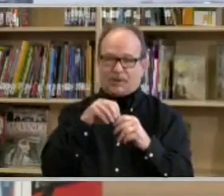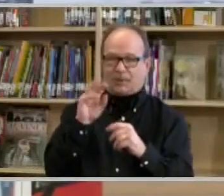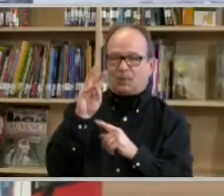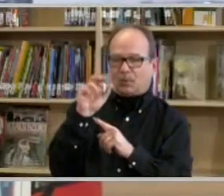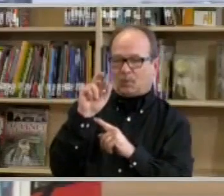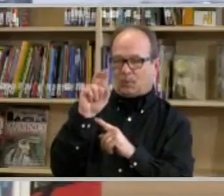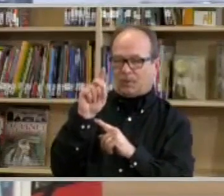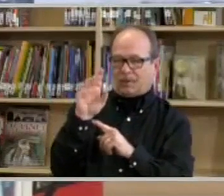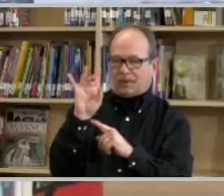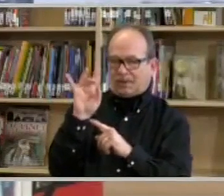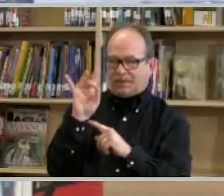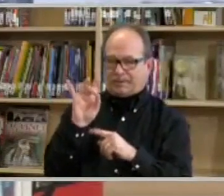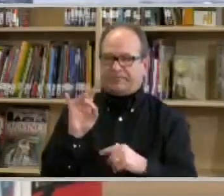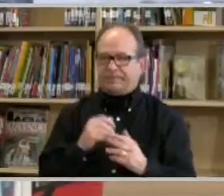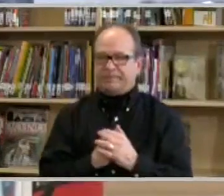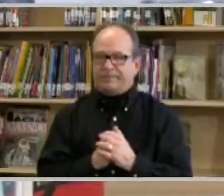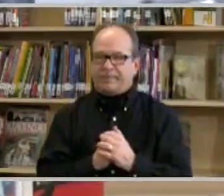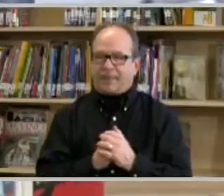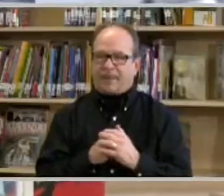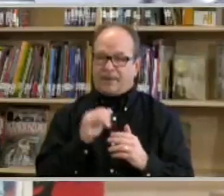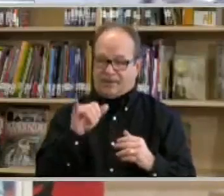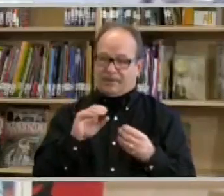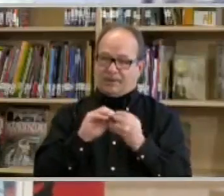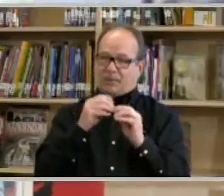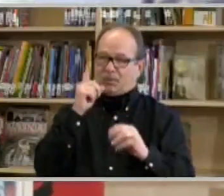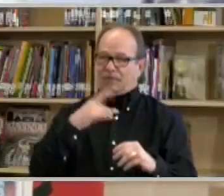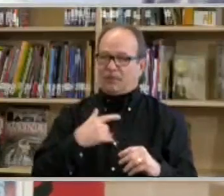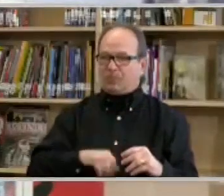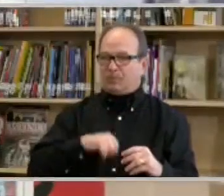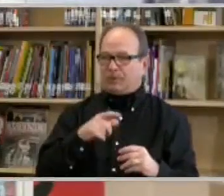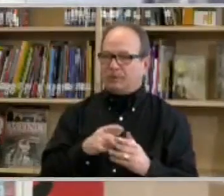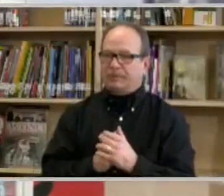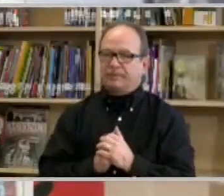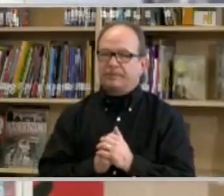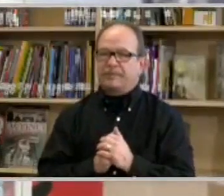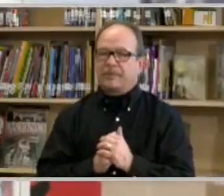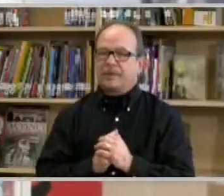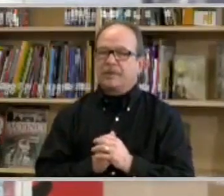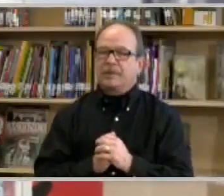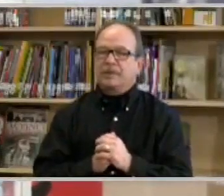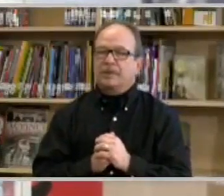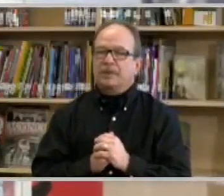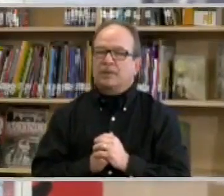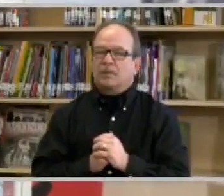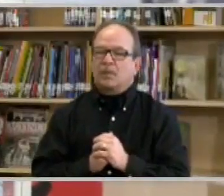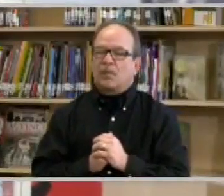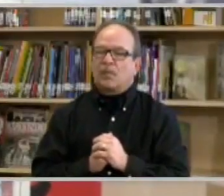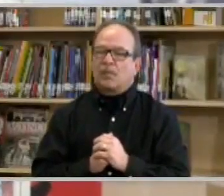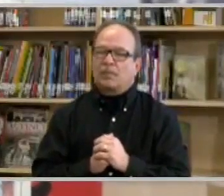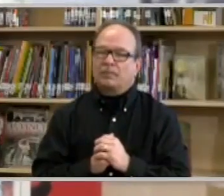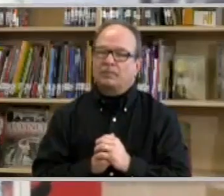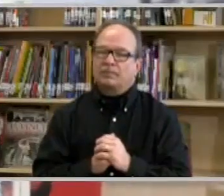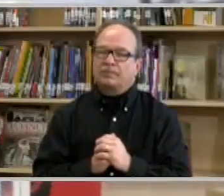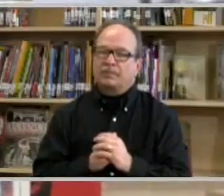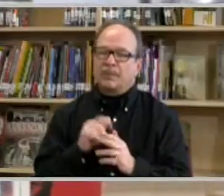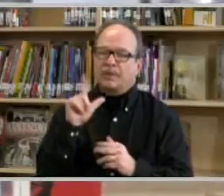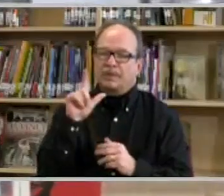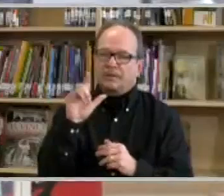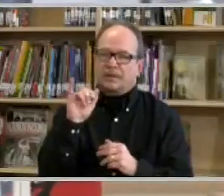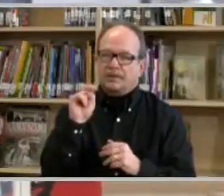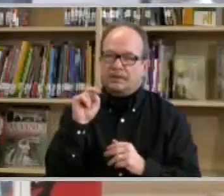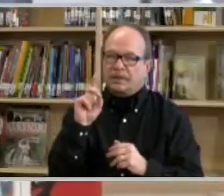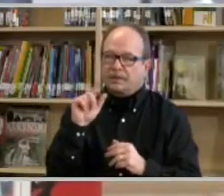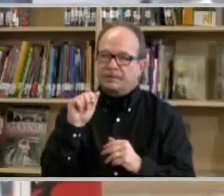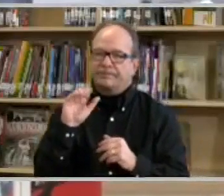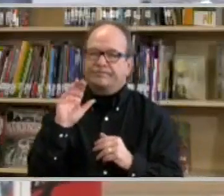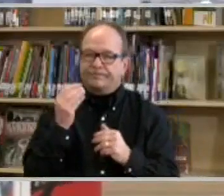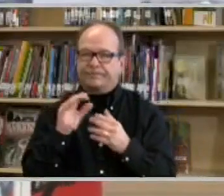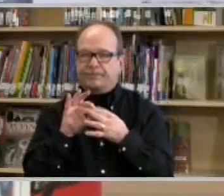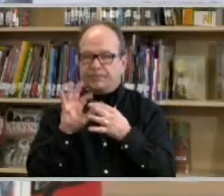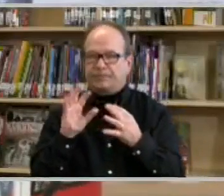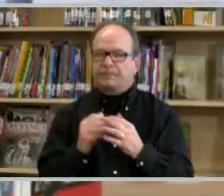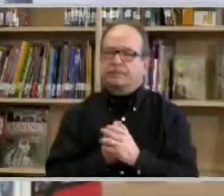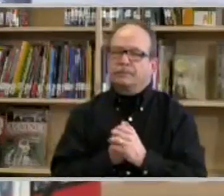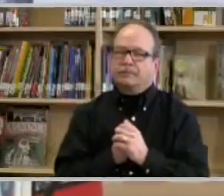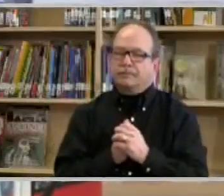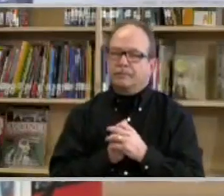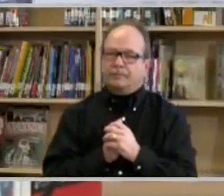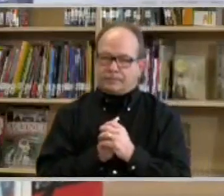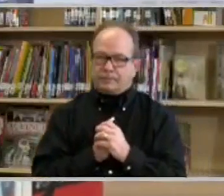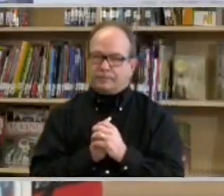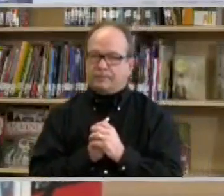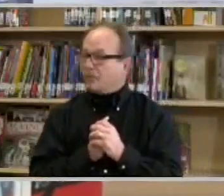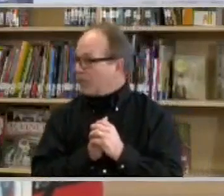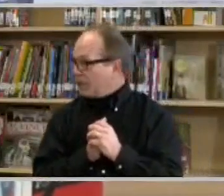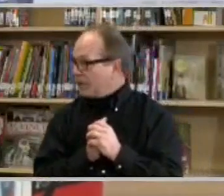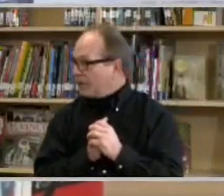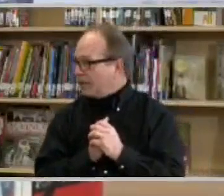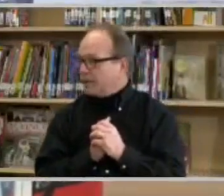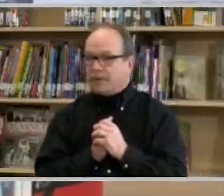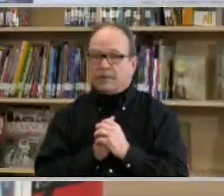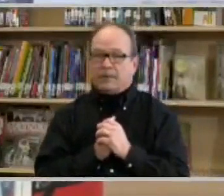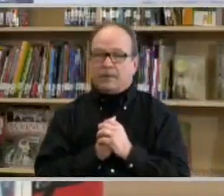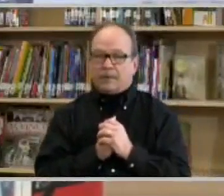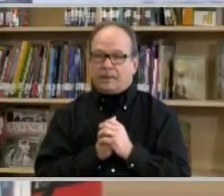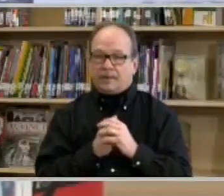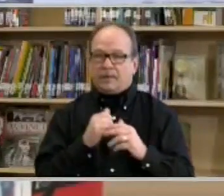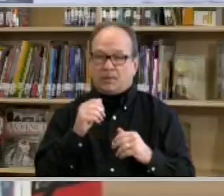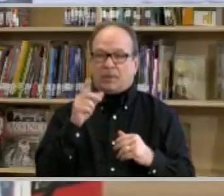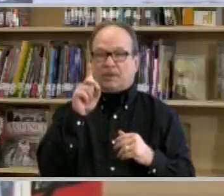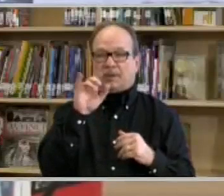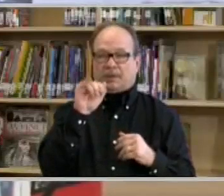OKAY.